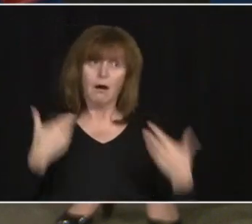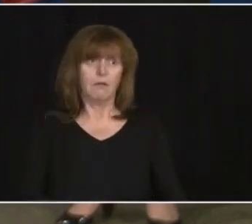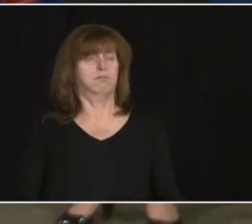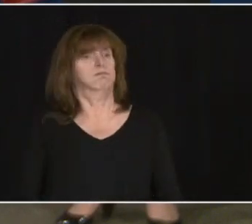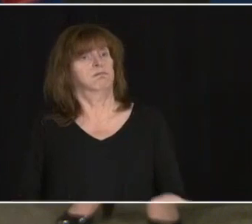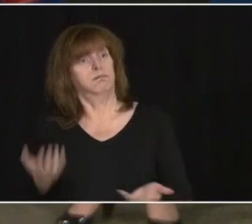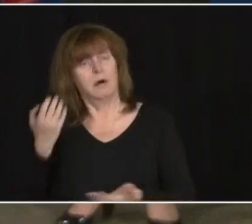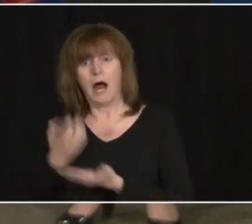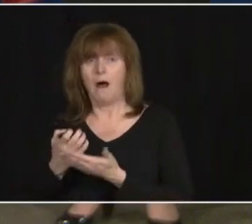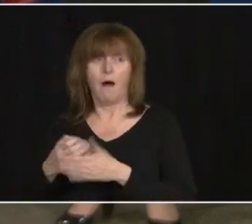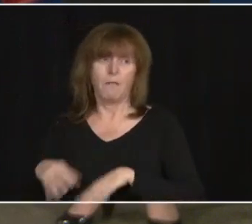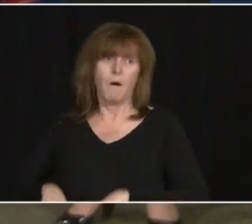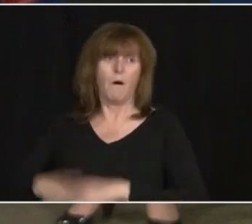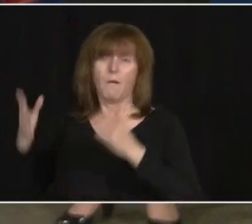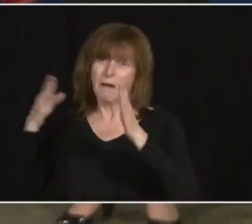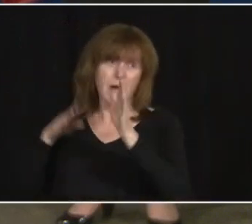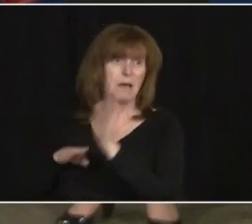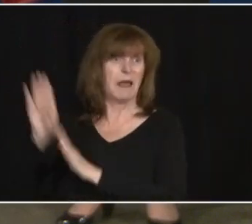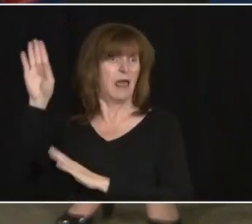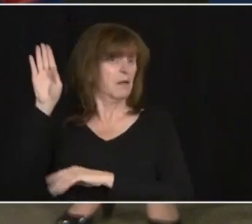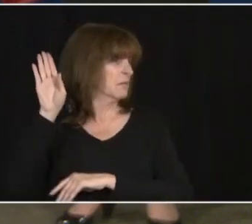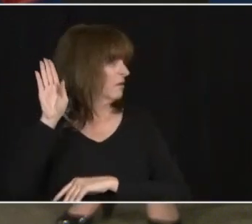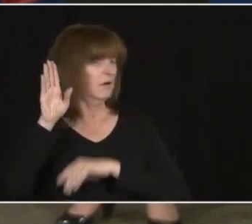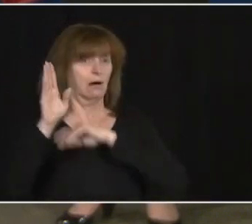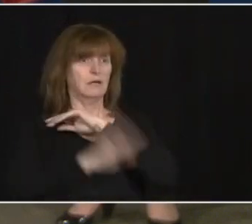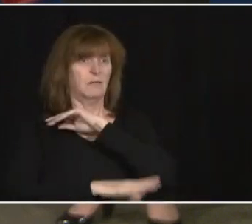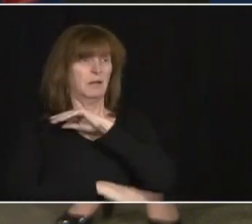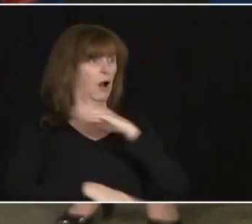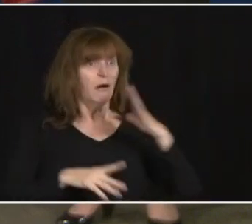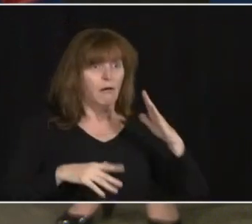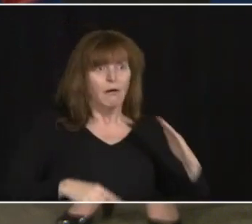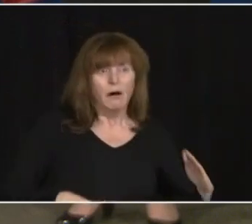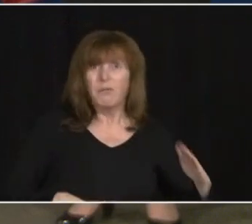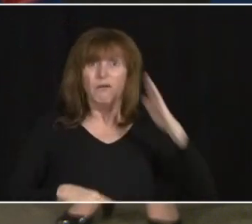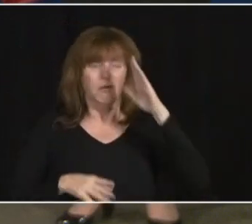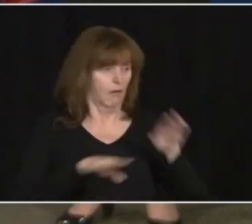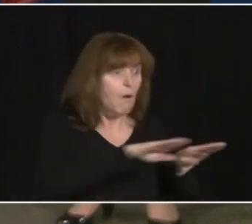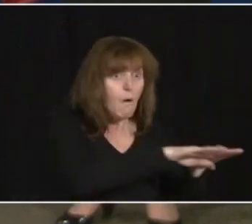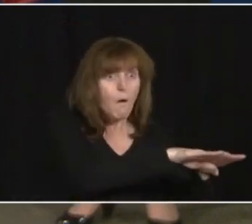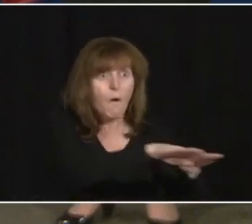So we do want to give people hope. We do want to give them certainty. But I